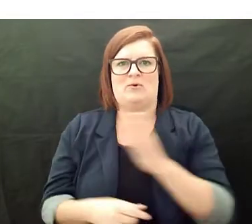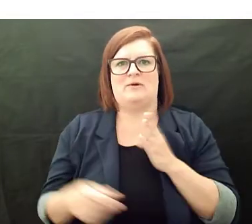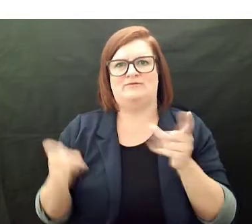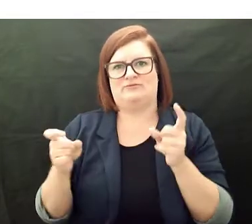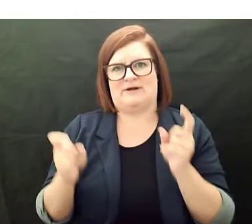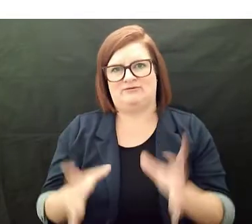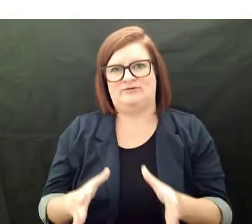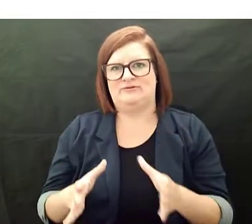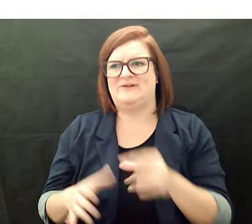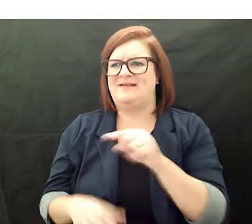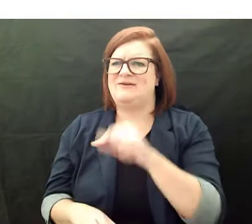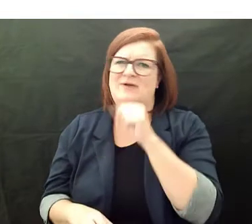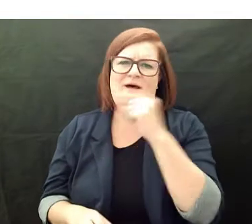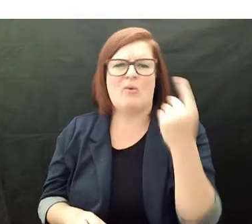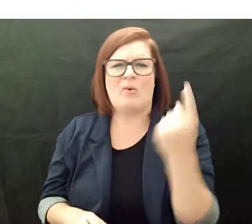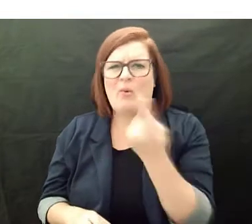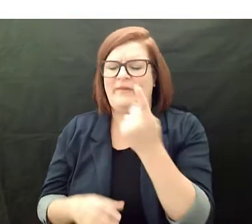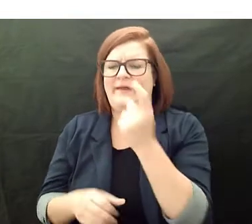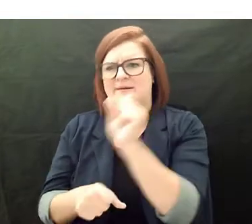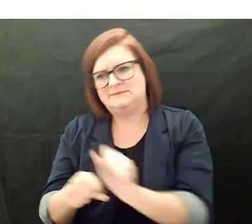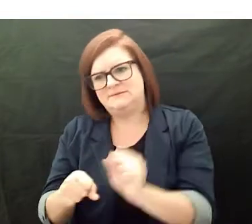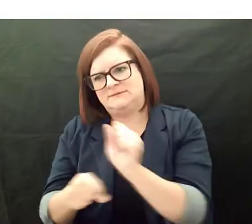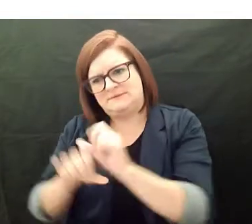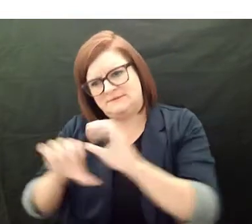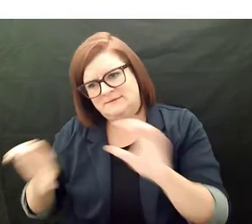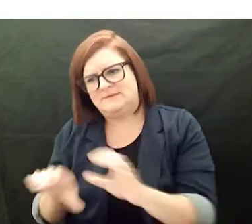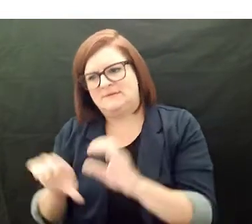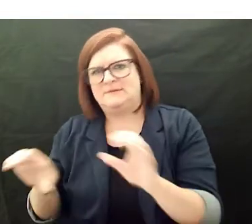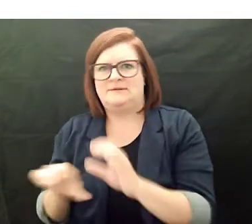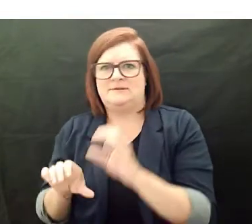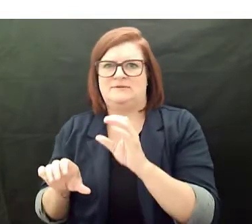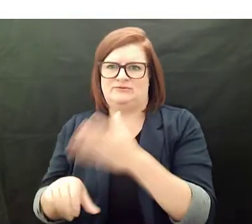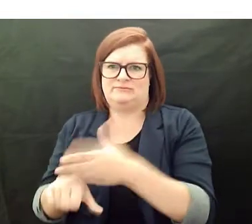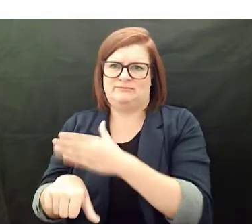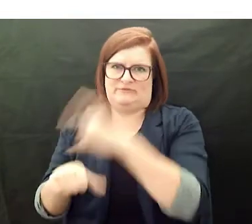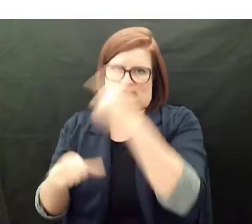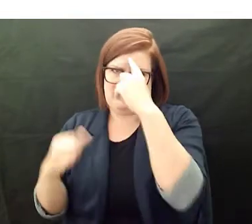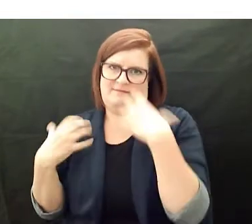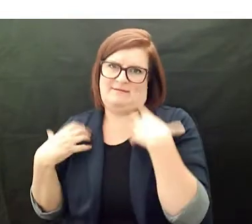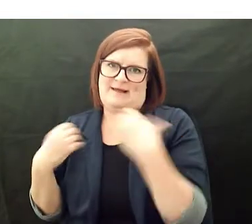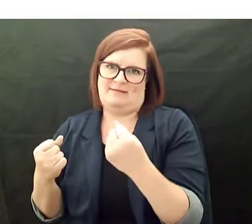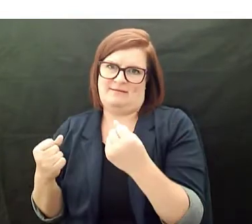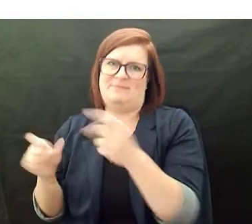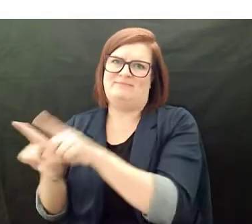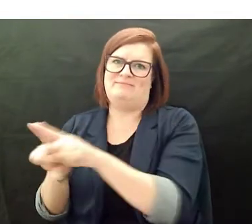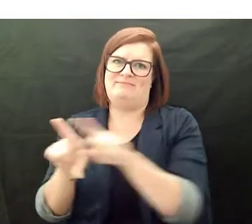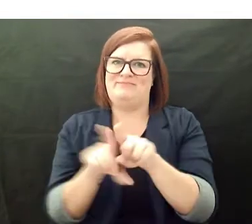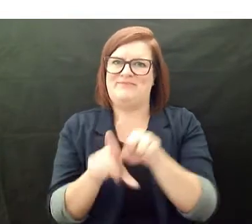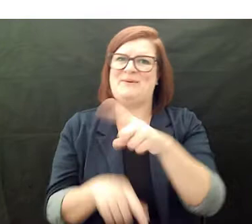to our board of directors who are not only tireless champions for mental health, but leaders of the future of well-being.